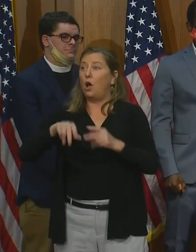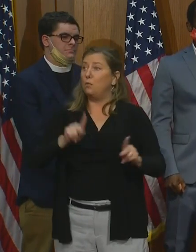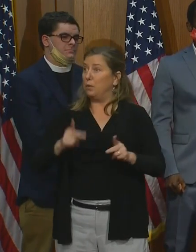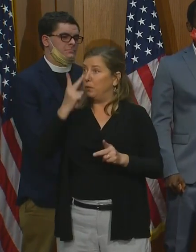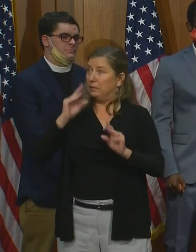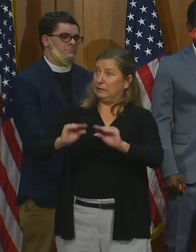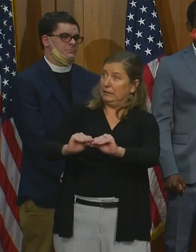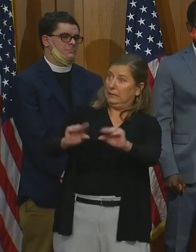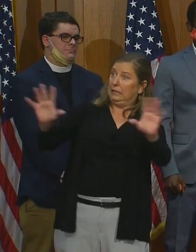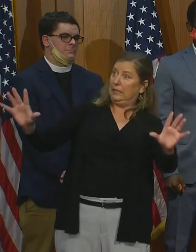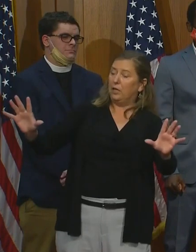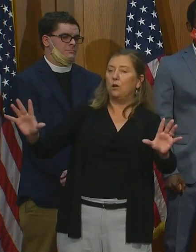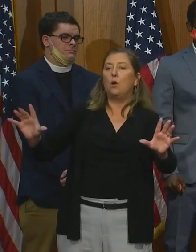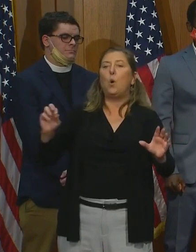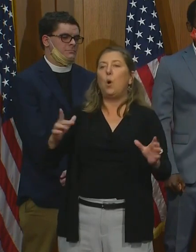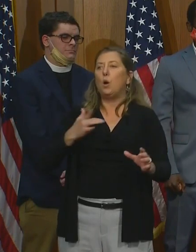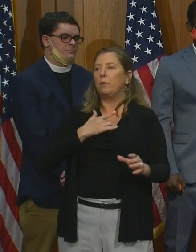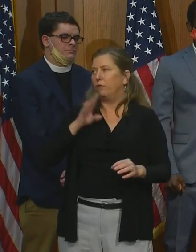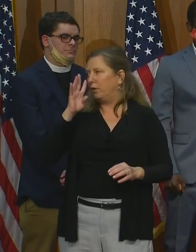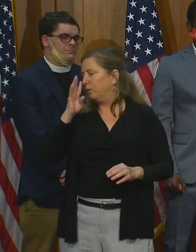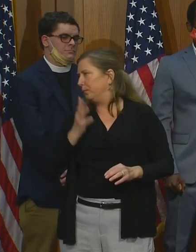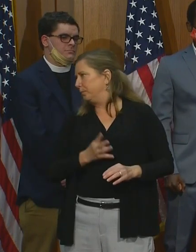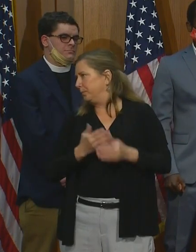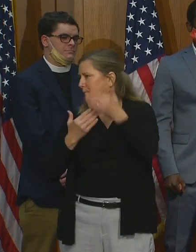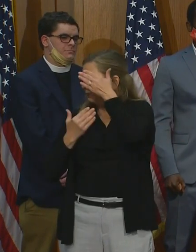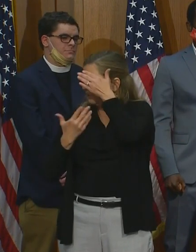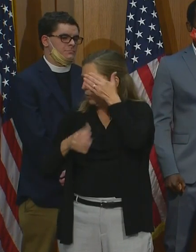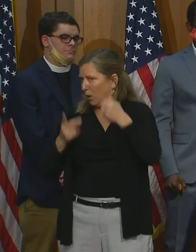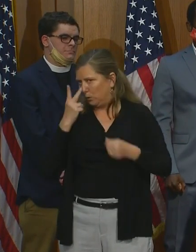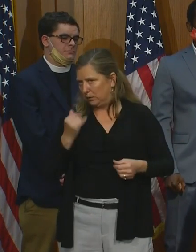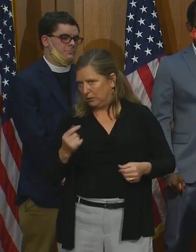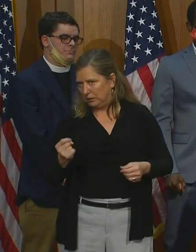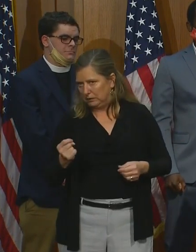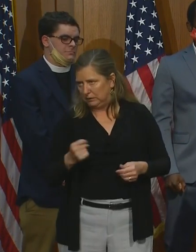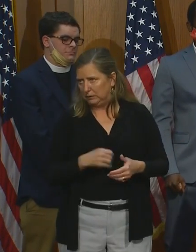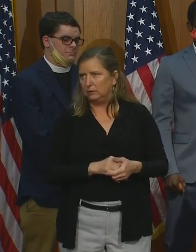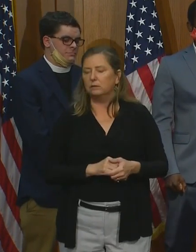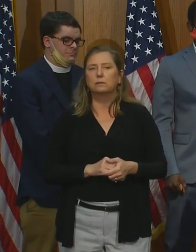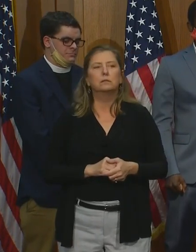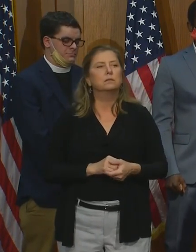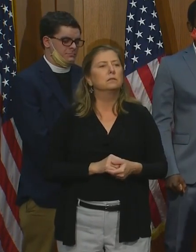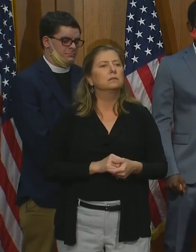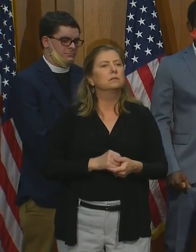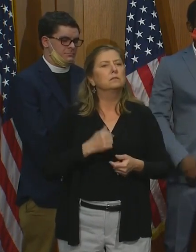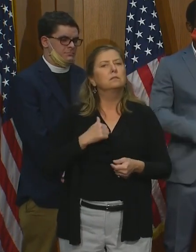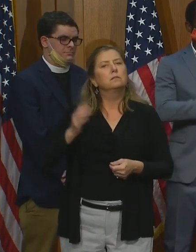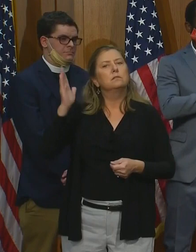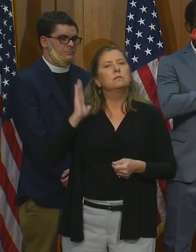AND NOT EVERYONE CAN SEE IT.